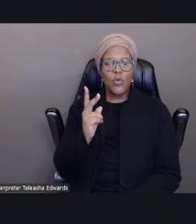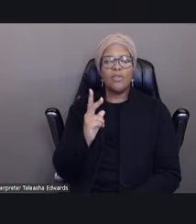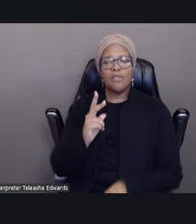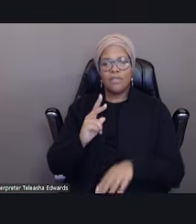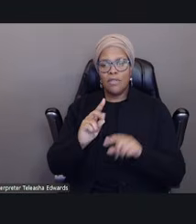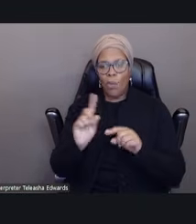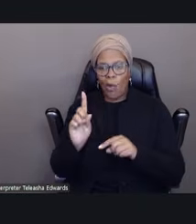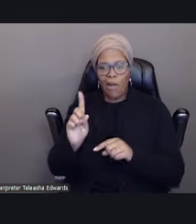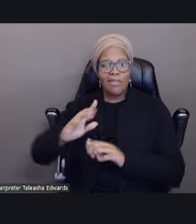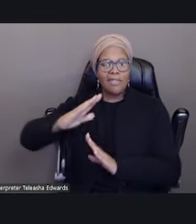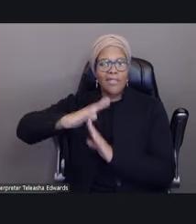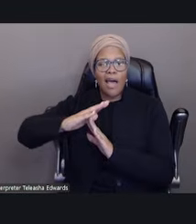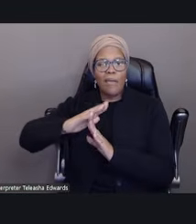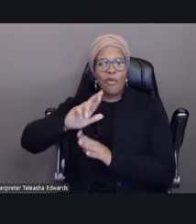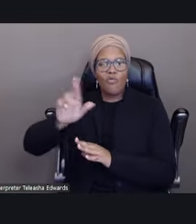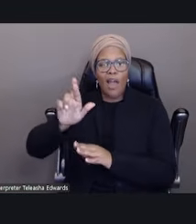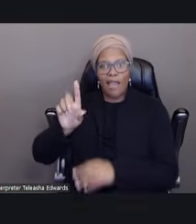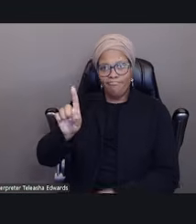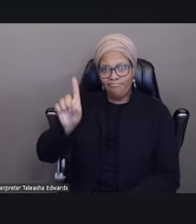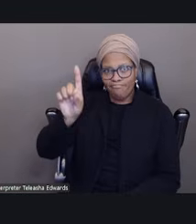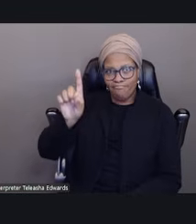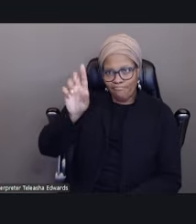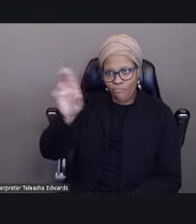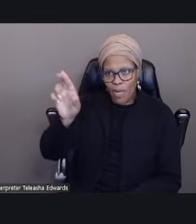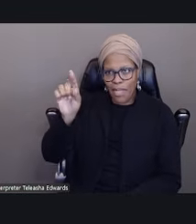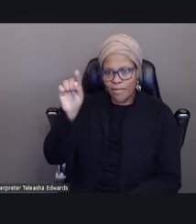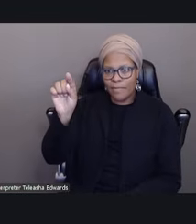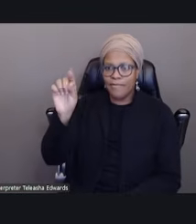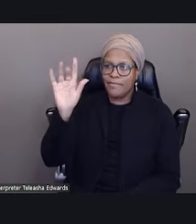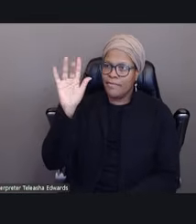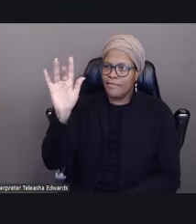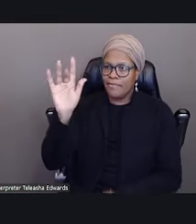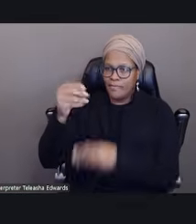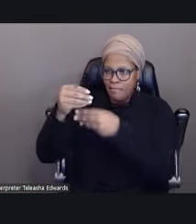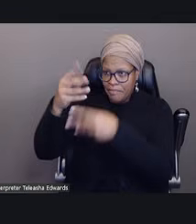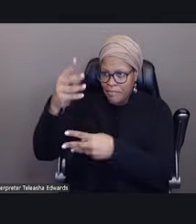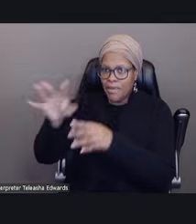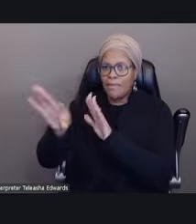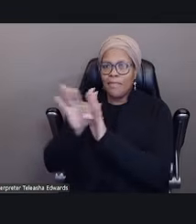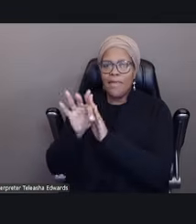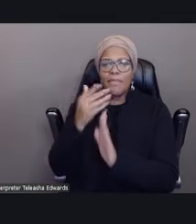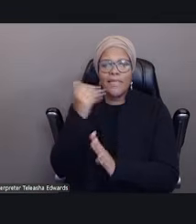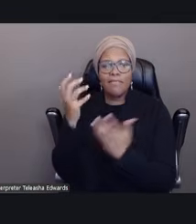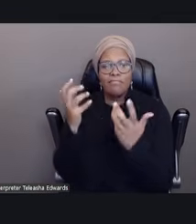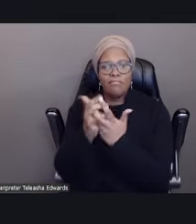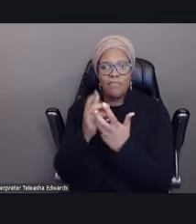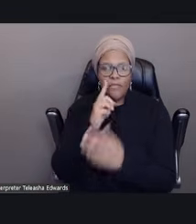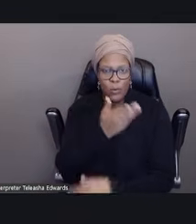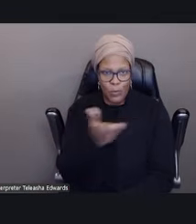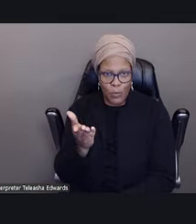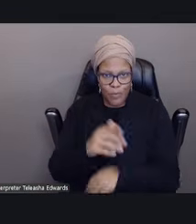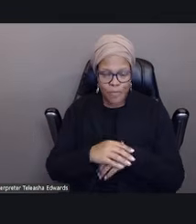hand corner of your screen, and choose the view that works best for you. Today's agenda topics